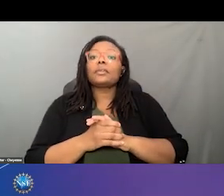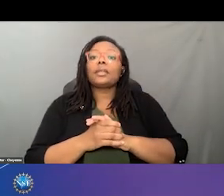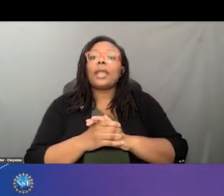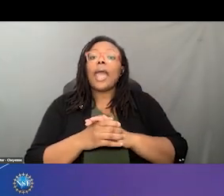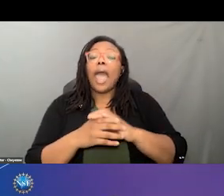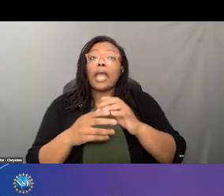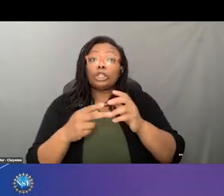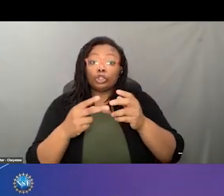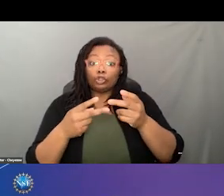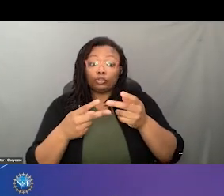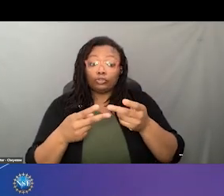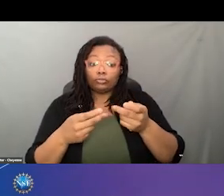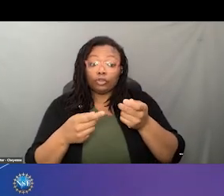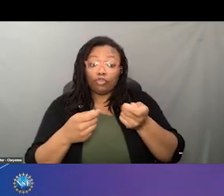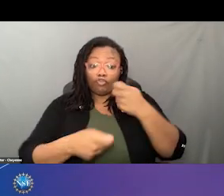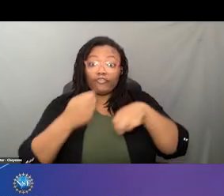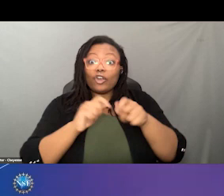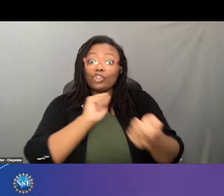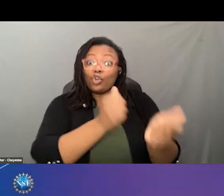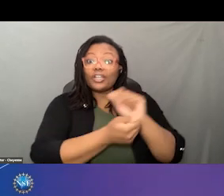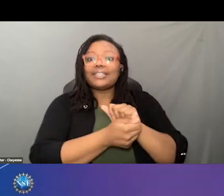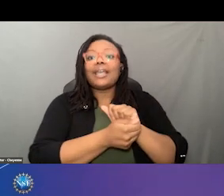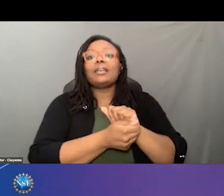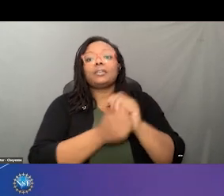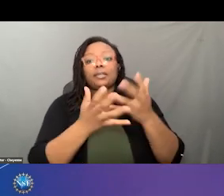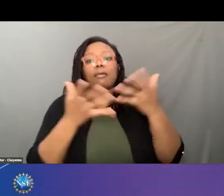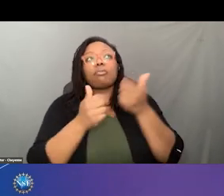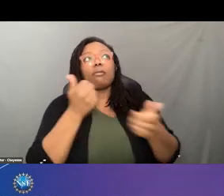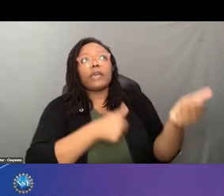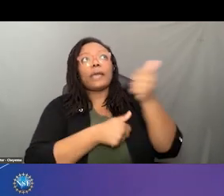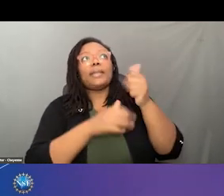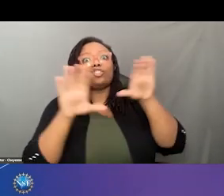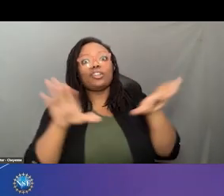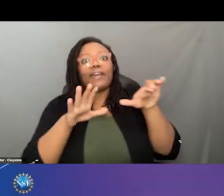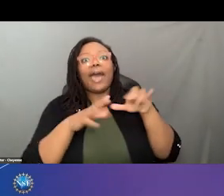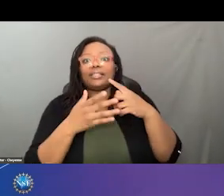And to reverse the submission of those reports takes a lot of administrative actions.